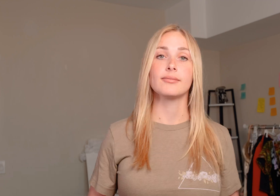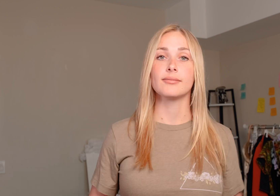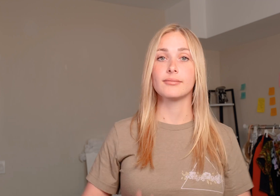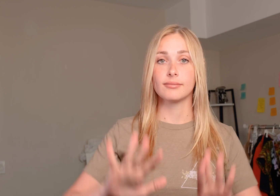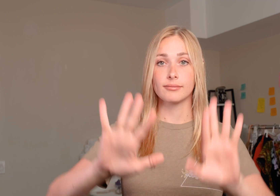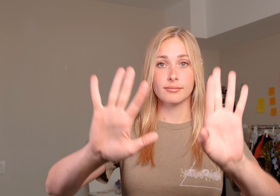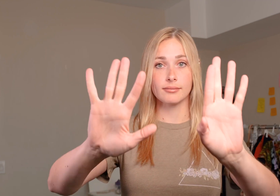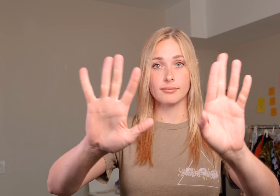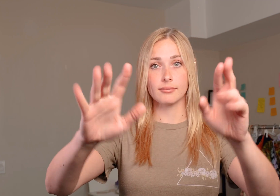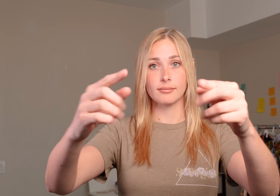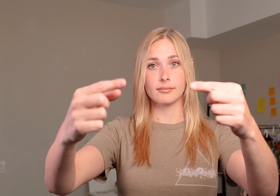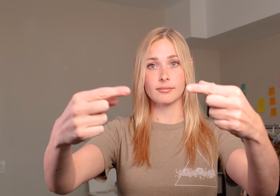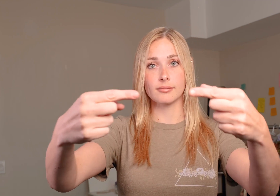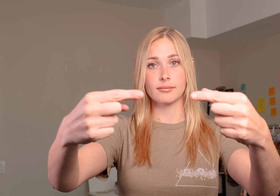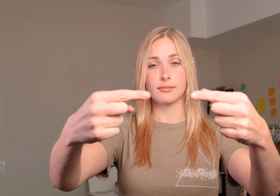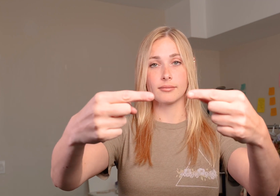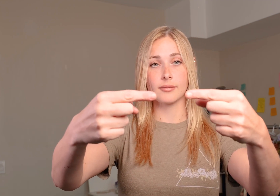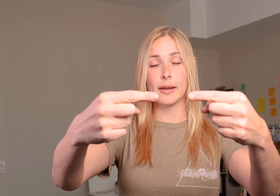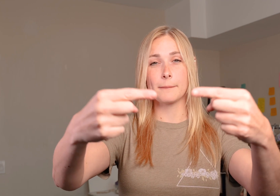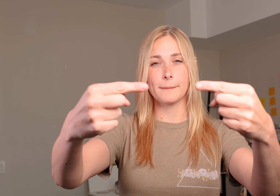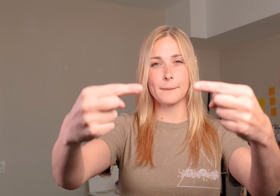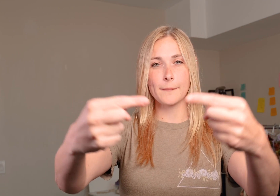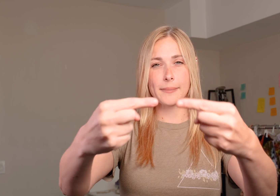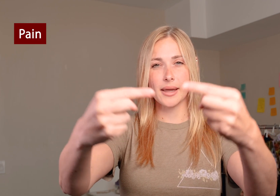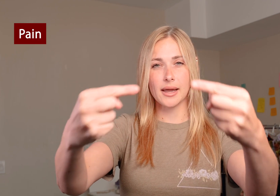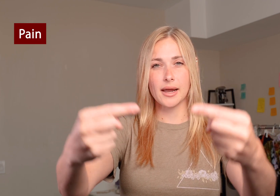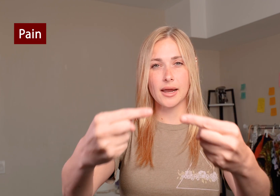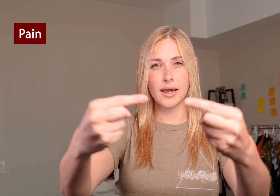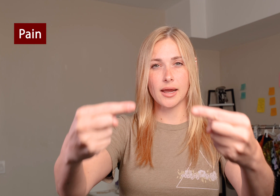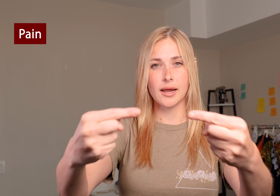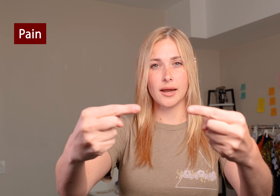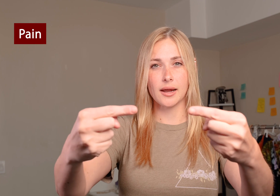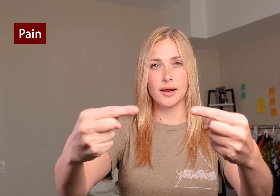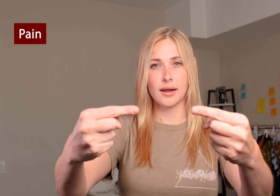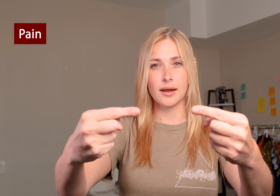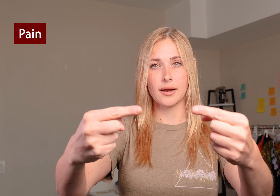Here is the general sign for "pain,"